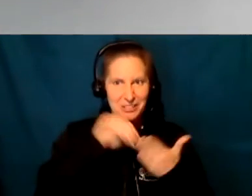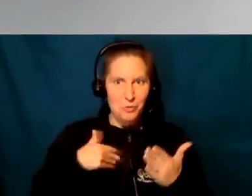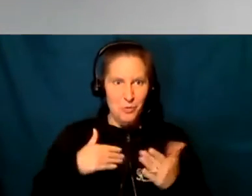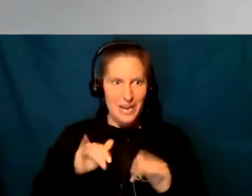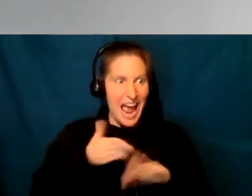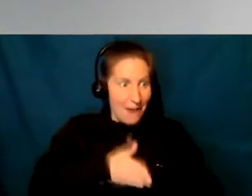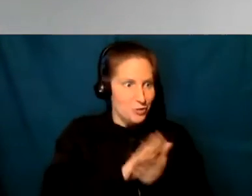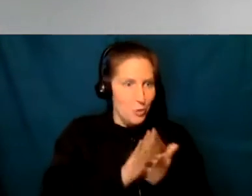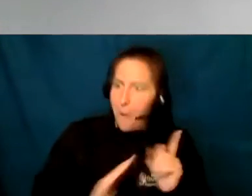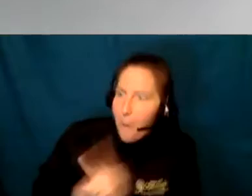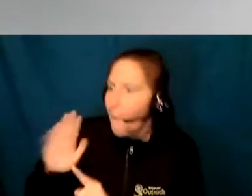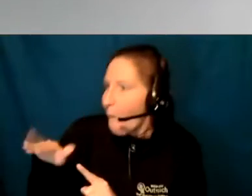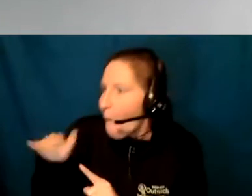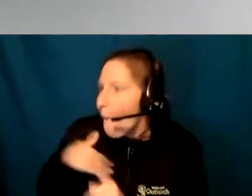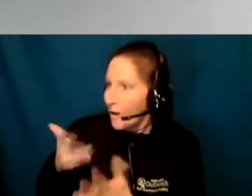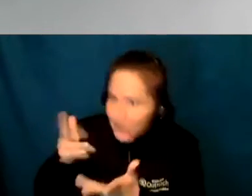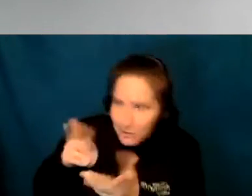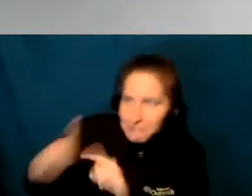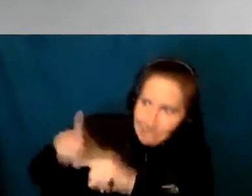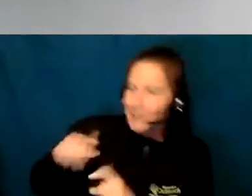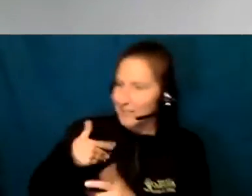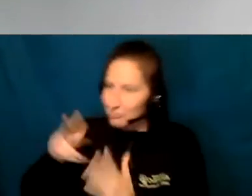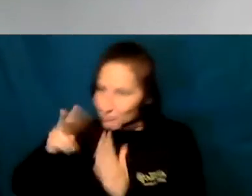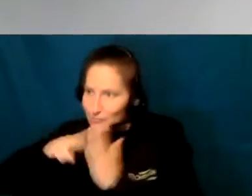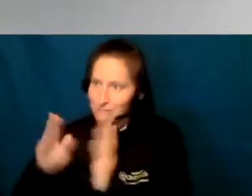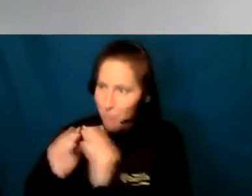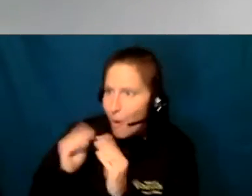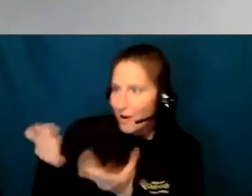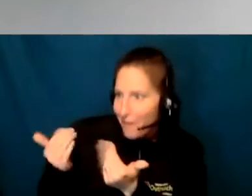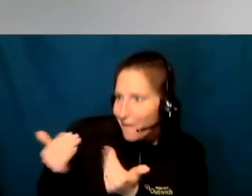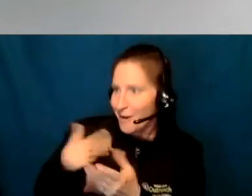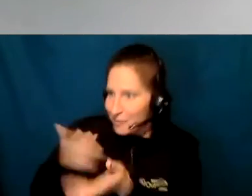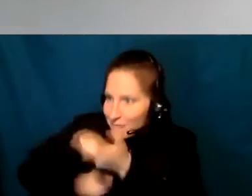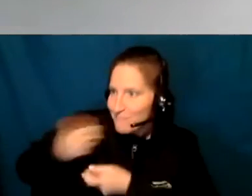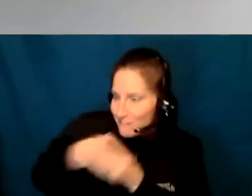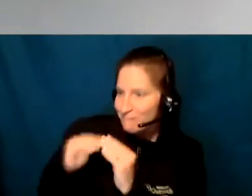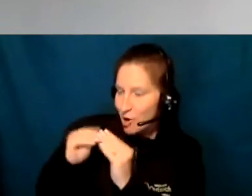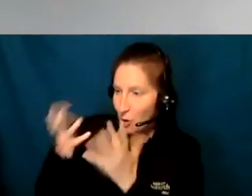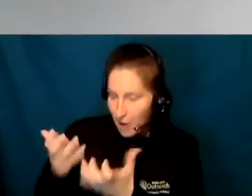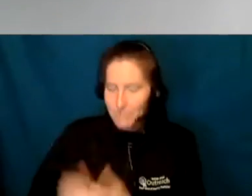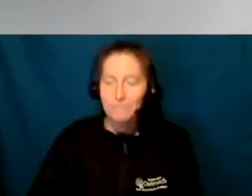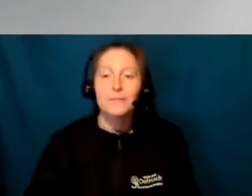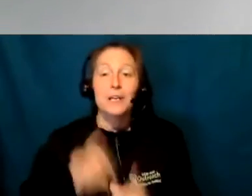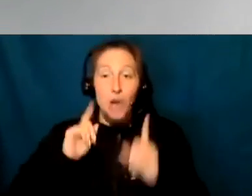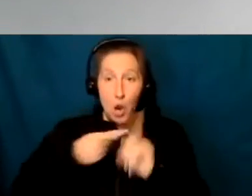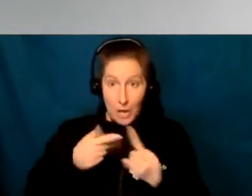and read her books and things like that. So then, when I went to college, I did my undergraduate at